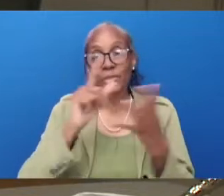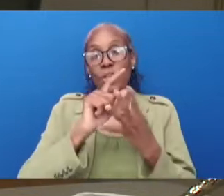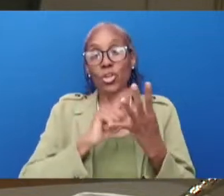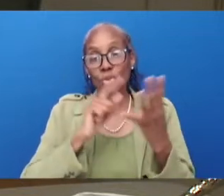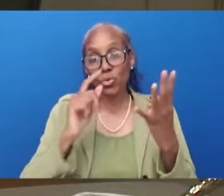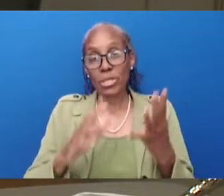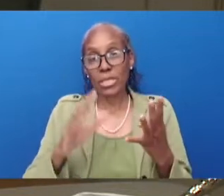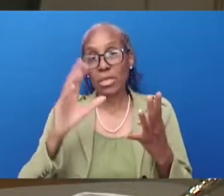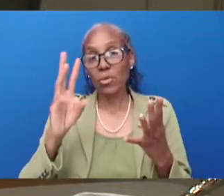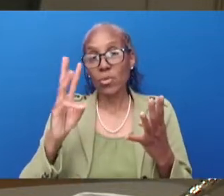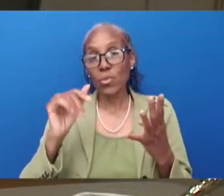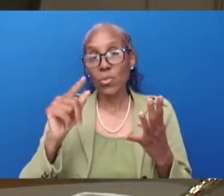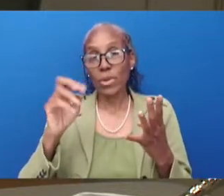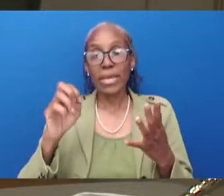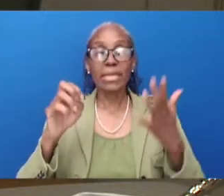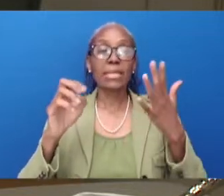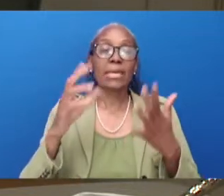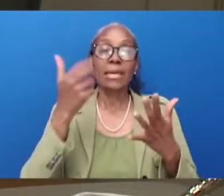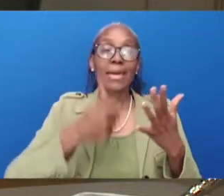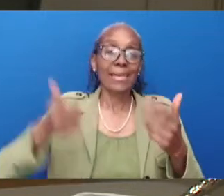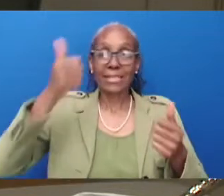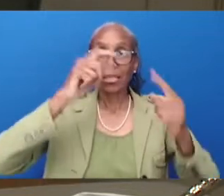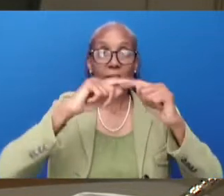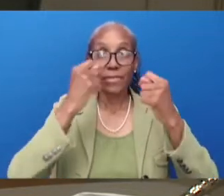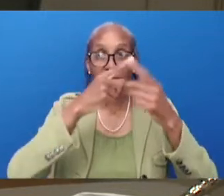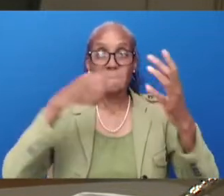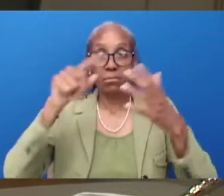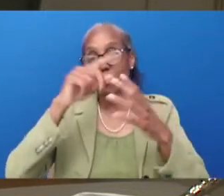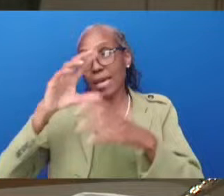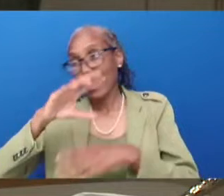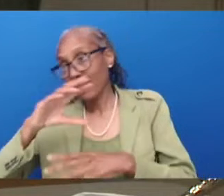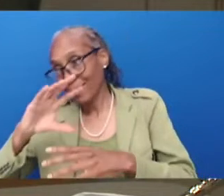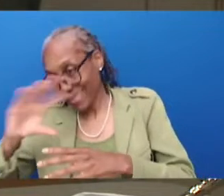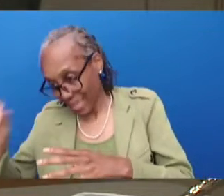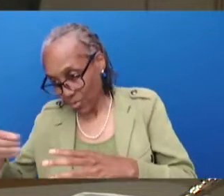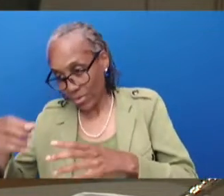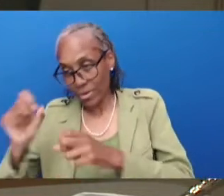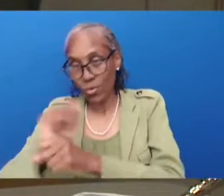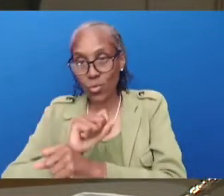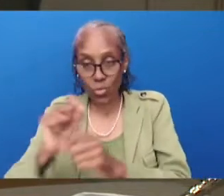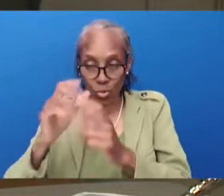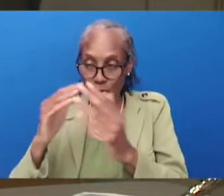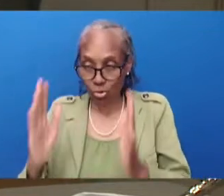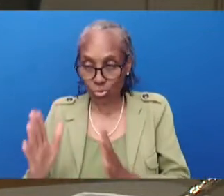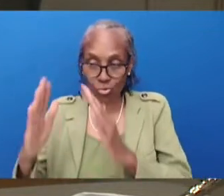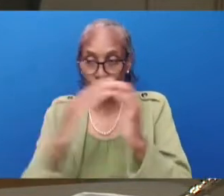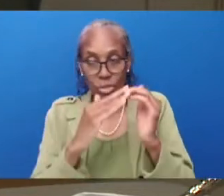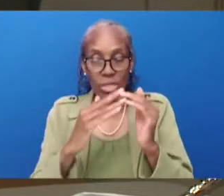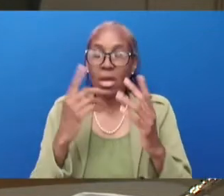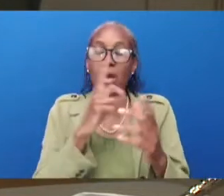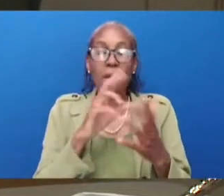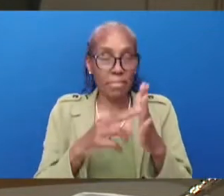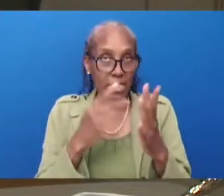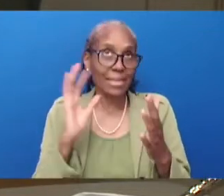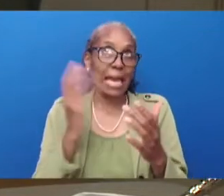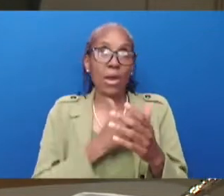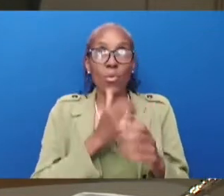COMMISSIONERS, ATTORNEY WADE, THE EXECUTIVE TEAM AND OUR COLLEAGUES HERE AT THE COUNTY,